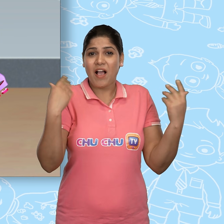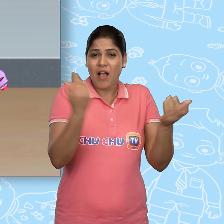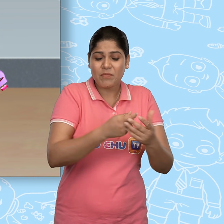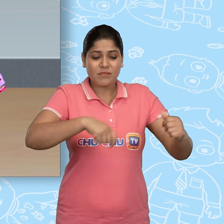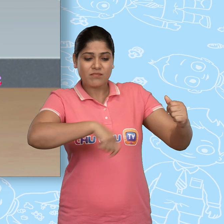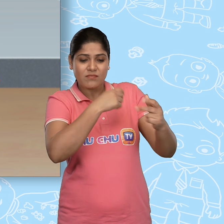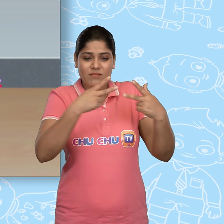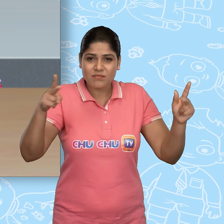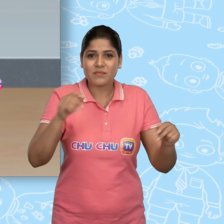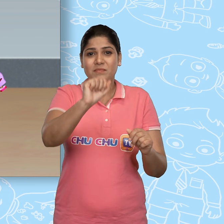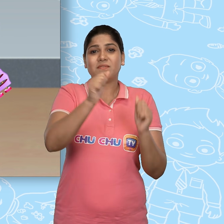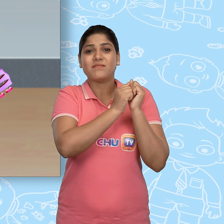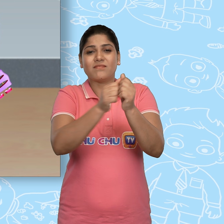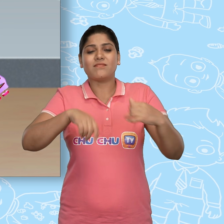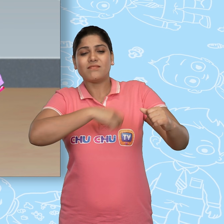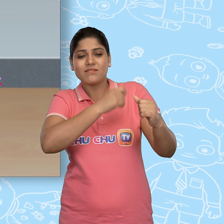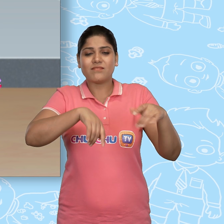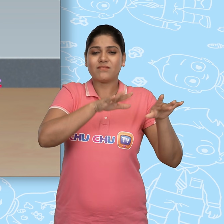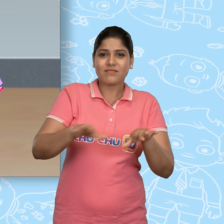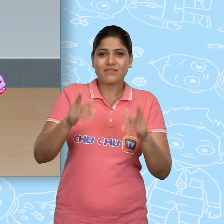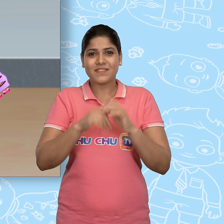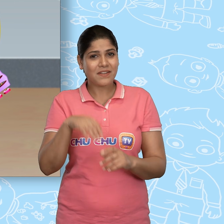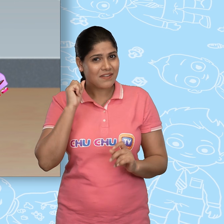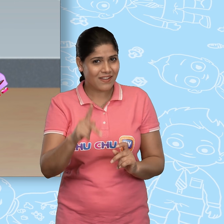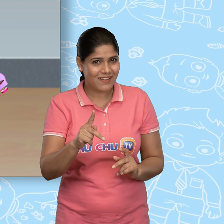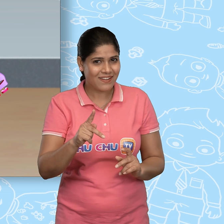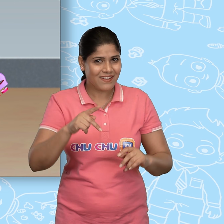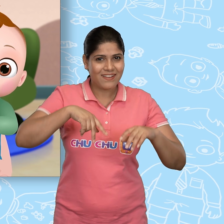And maybe we can playour musical instruments too.